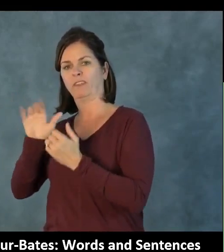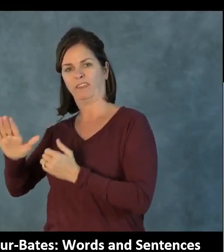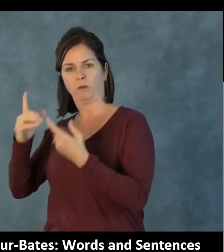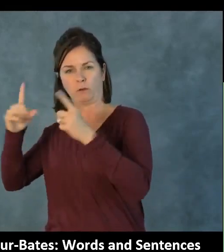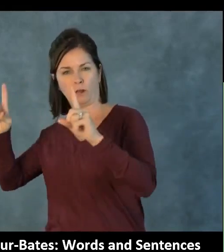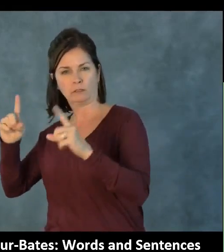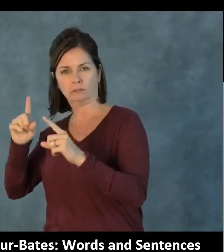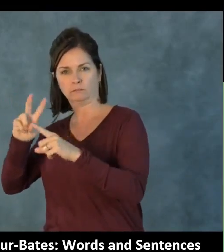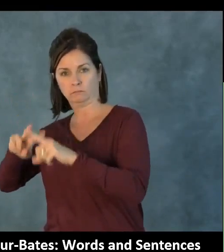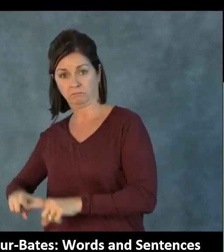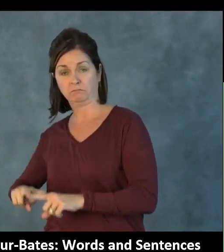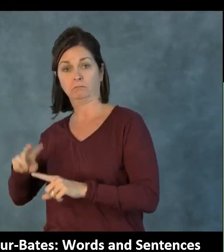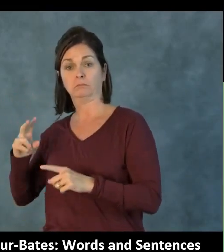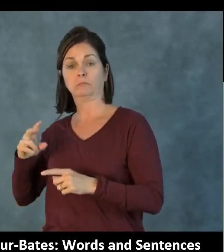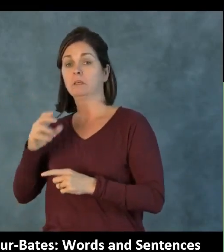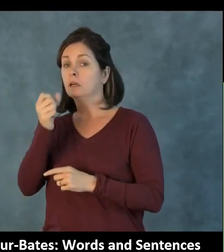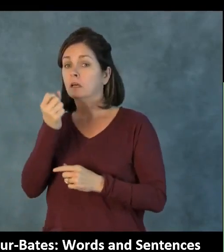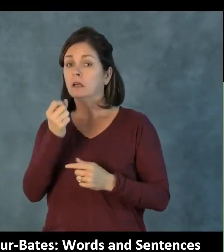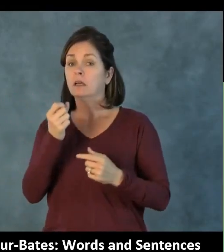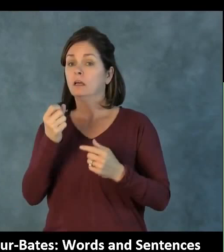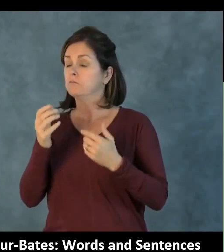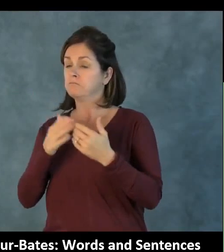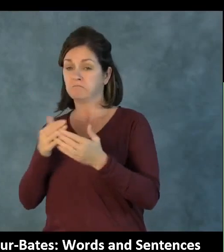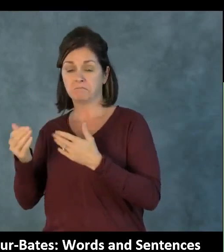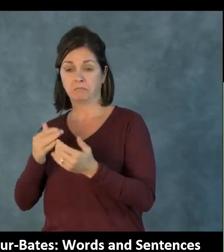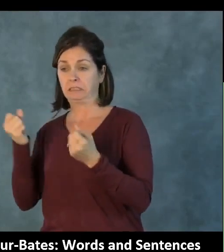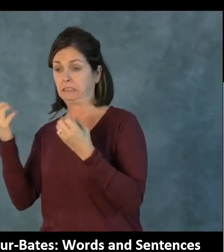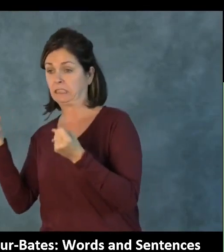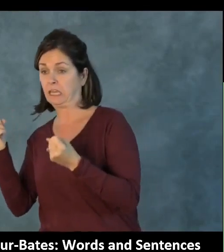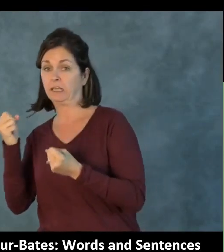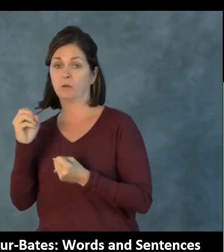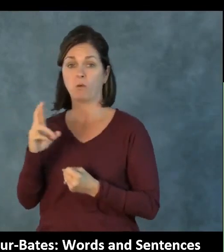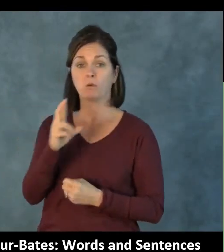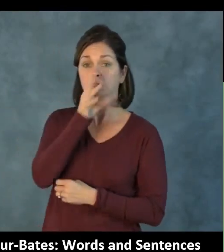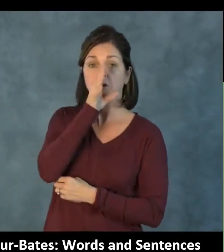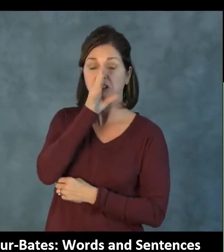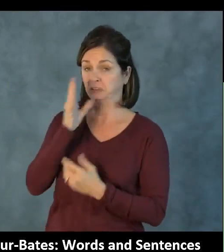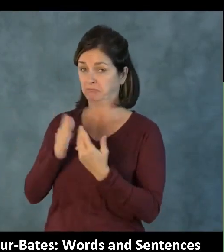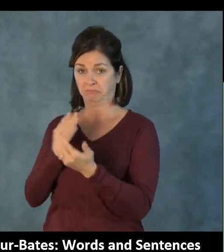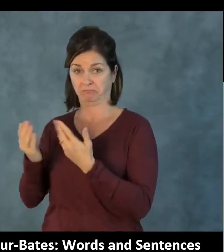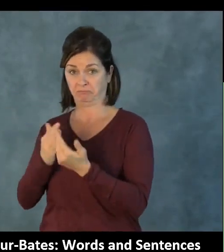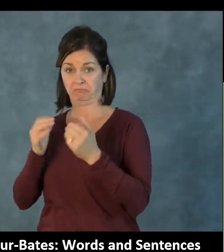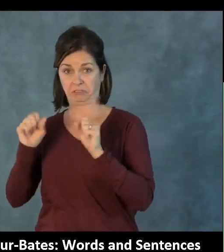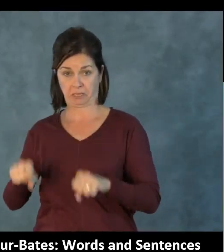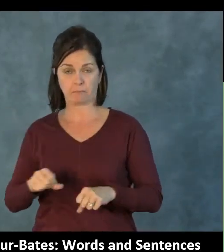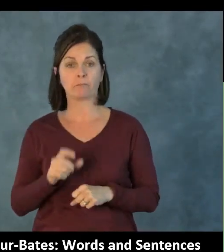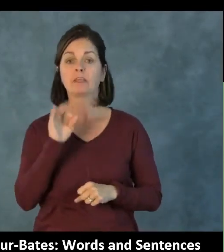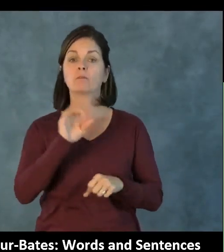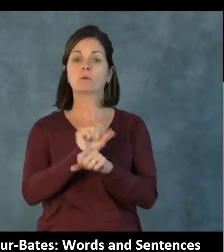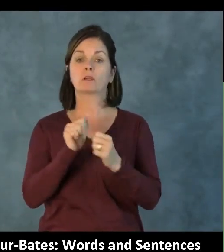again either in sign or speech. If you're working with a child, who has fewer